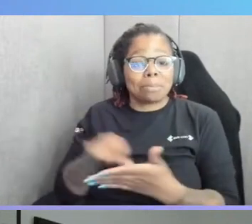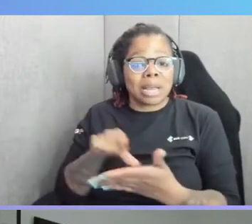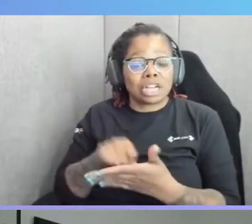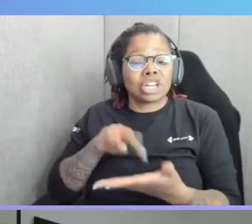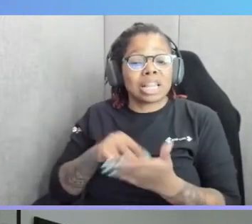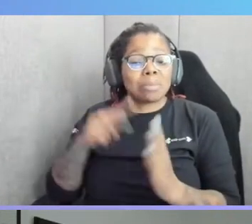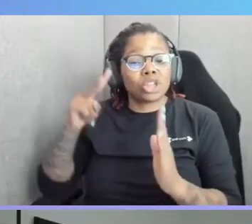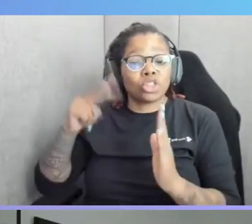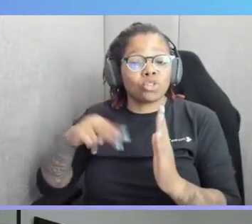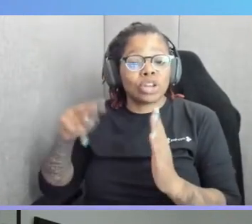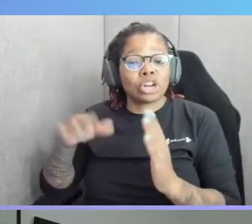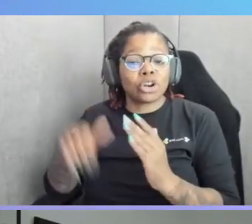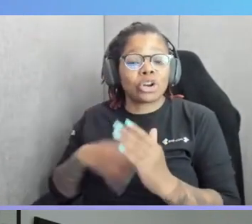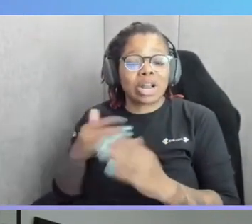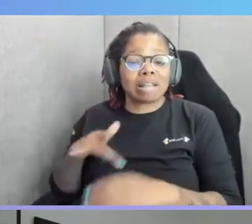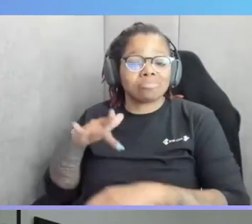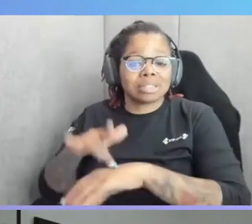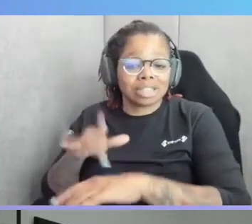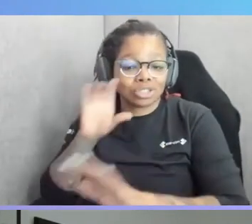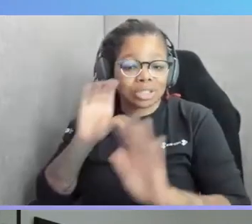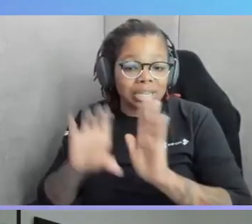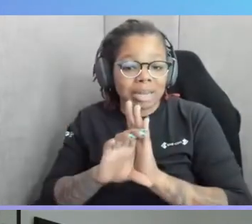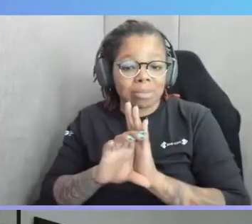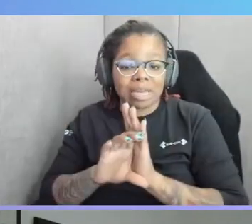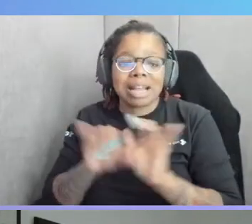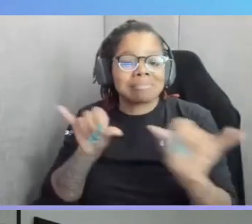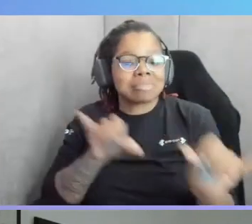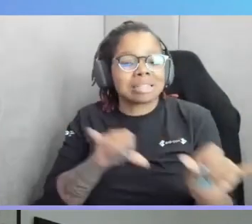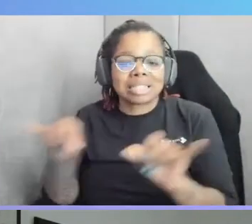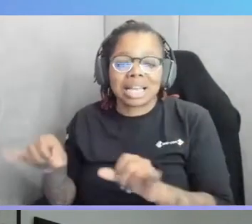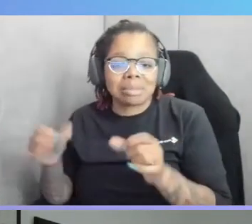ability to encounter the image. Just as someone sighted. But